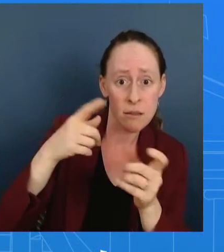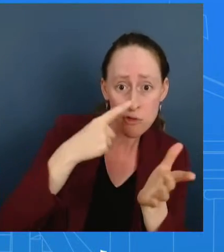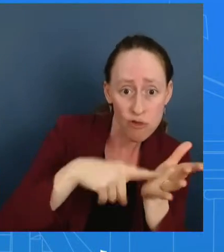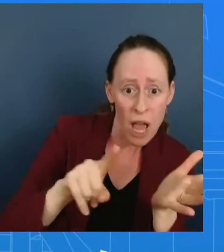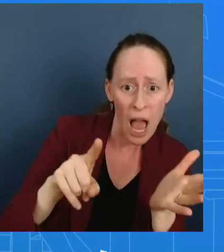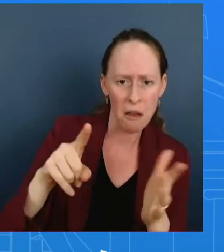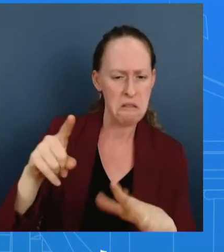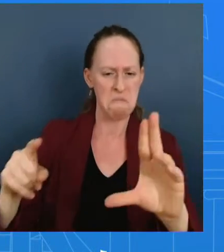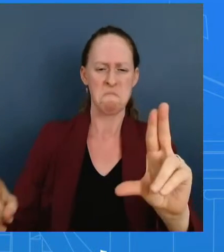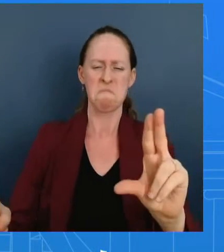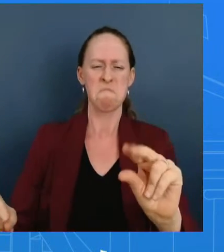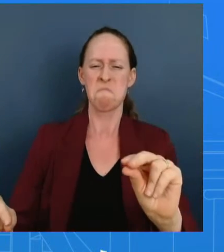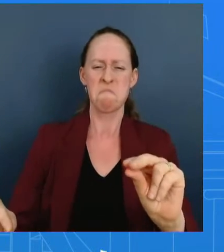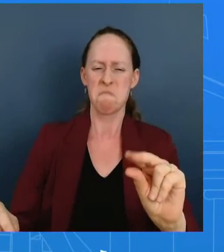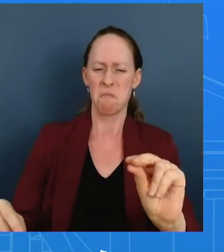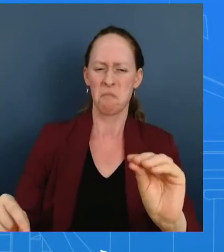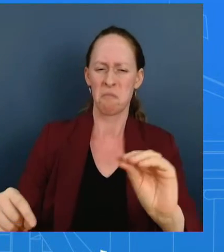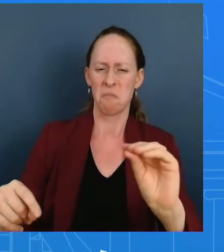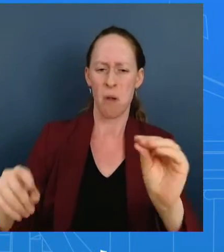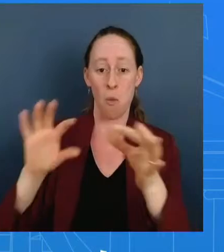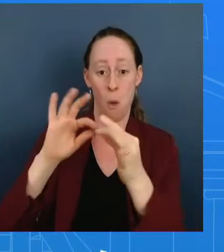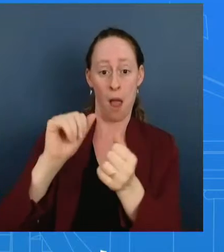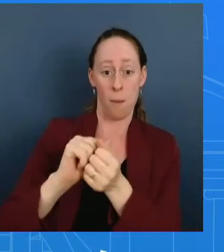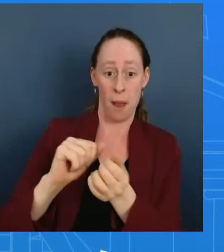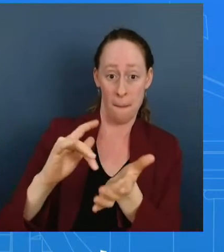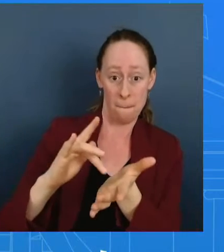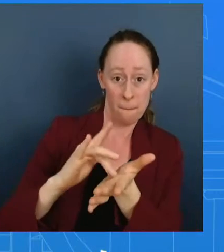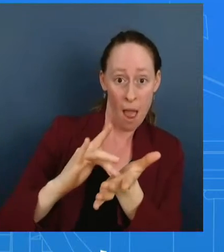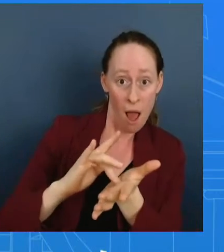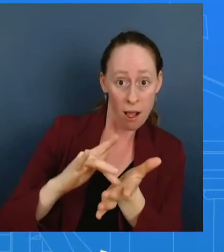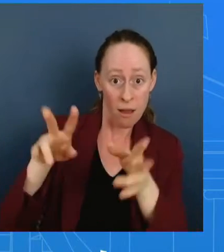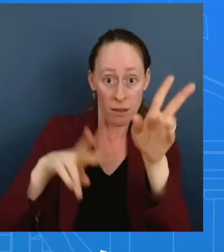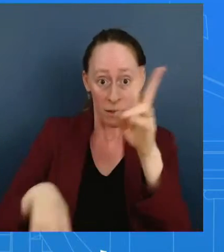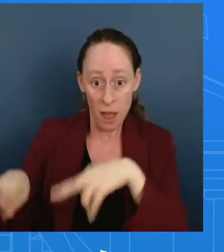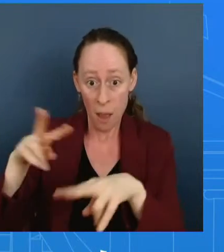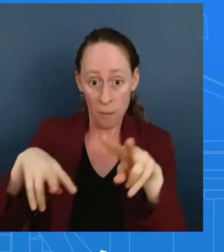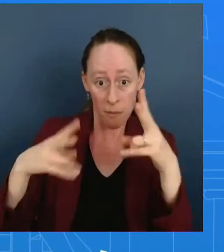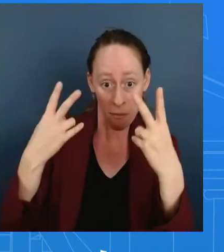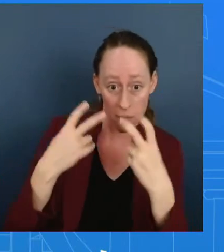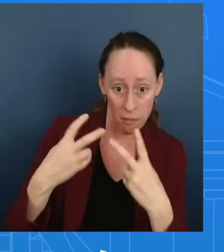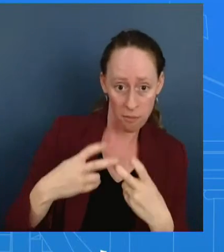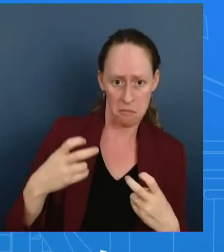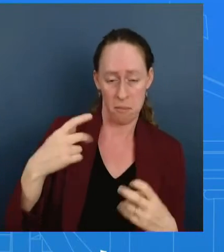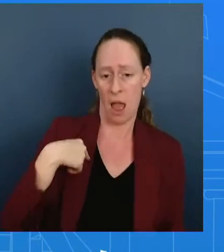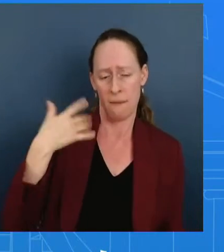I answered M.J.'s question when she asked me, "Medical exam?" And I answered and said -- I said, "No physical."